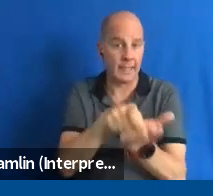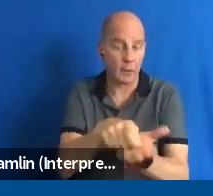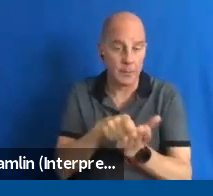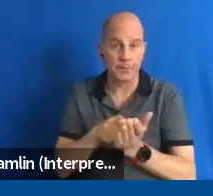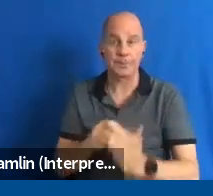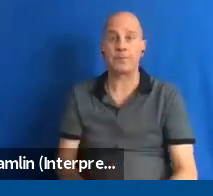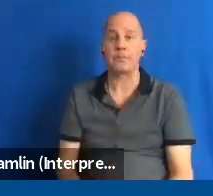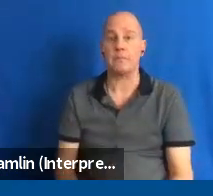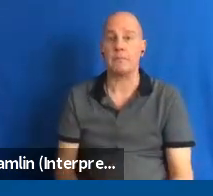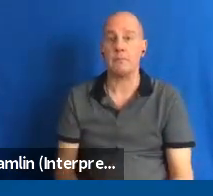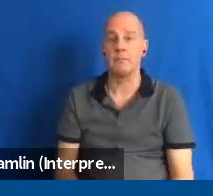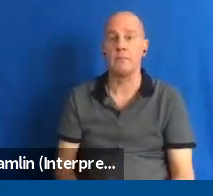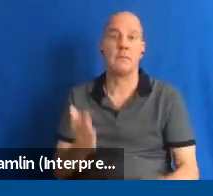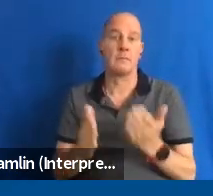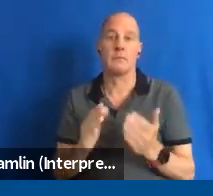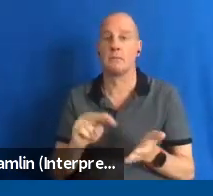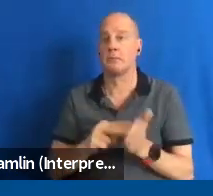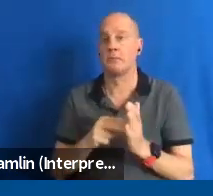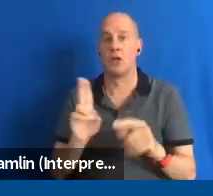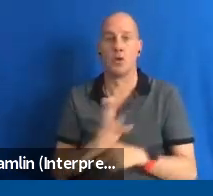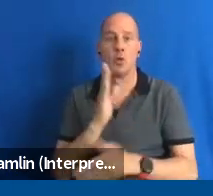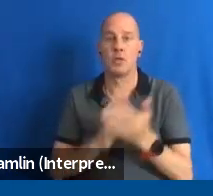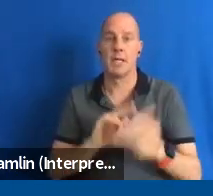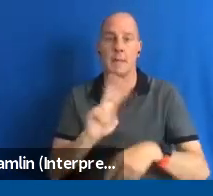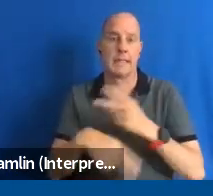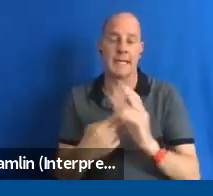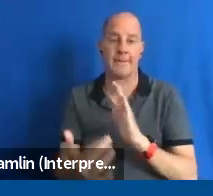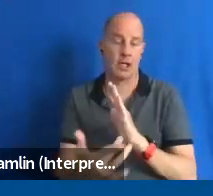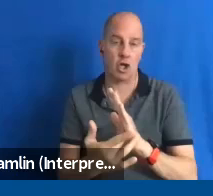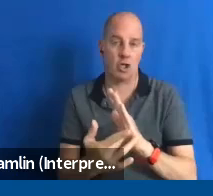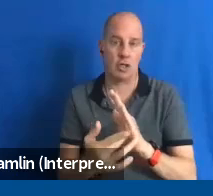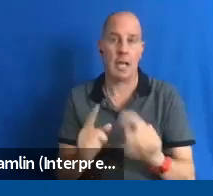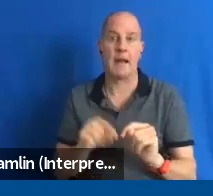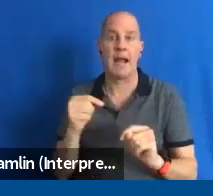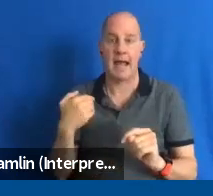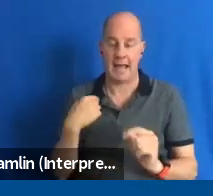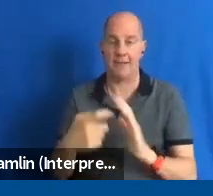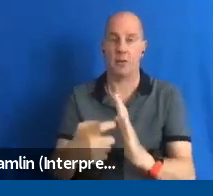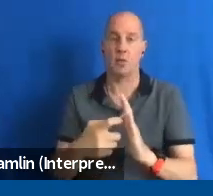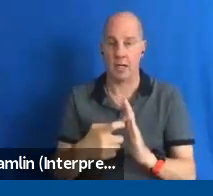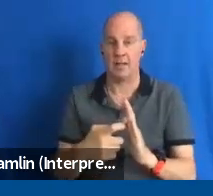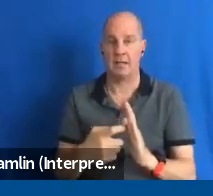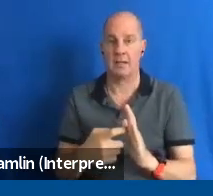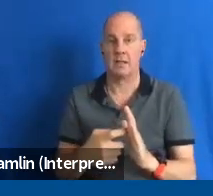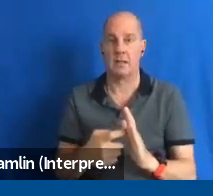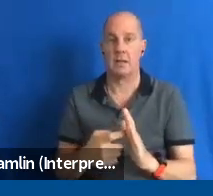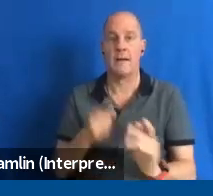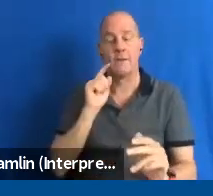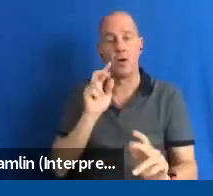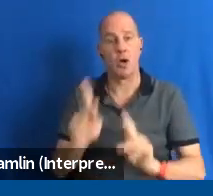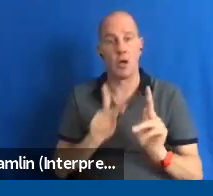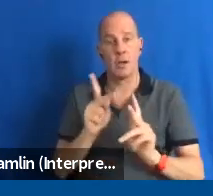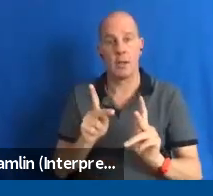mean using some sort of technology, but there is this requirement on people who are operating out